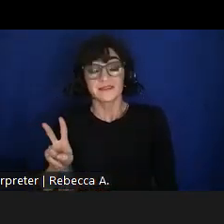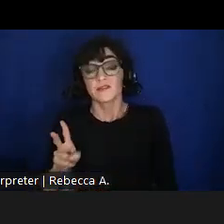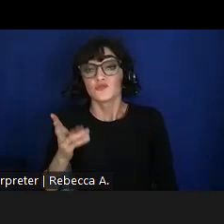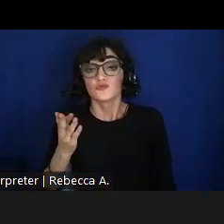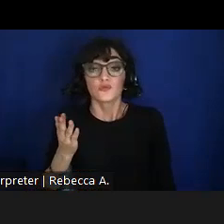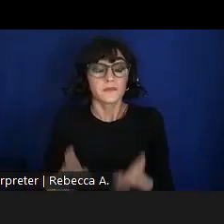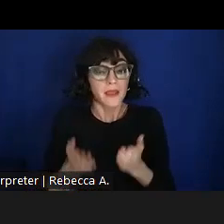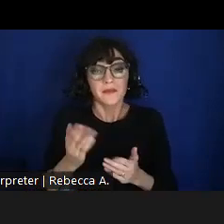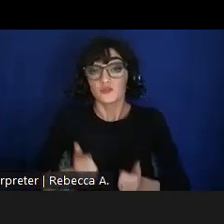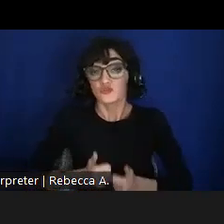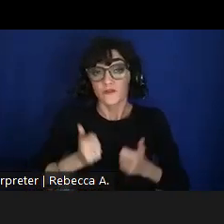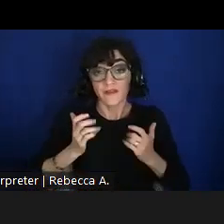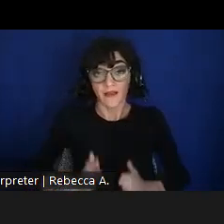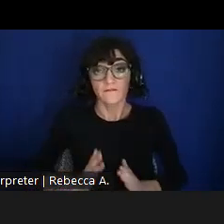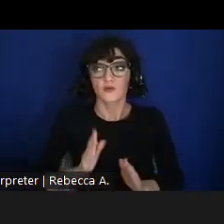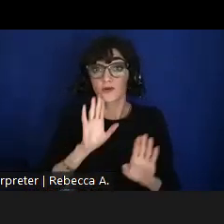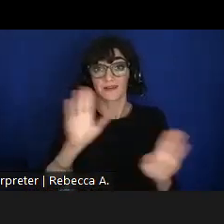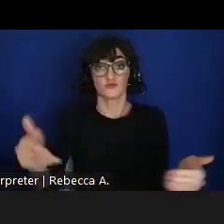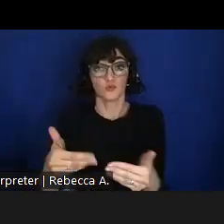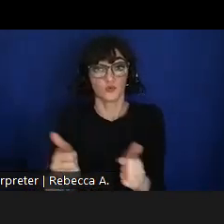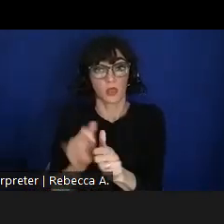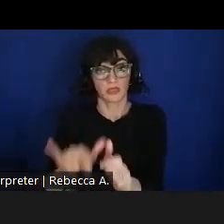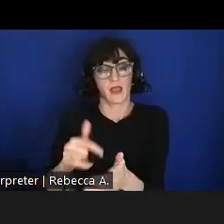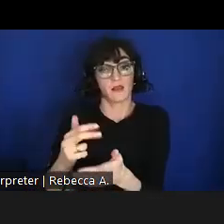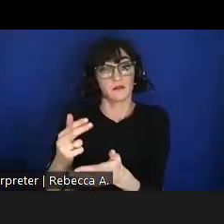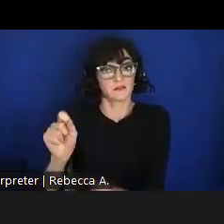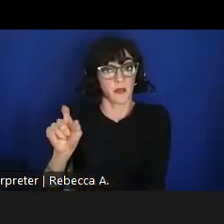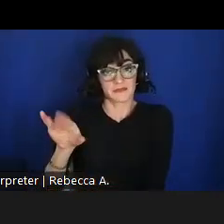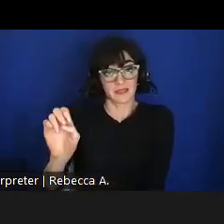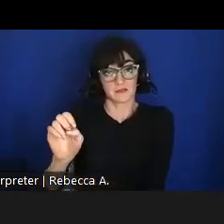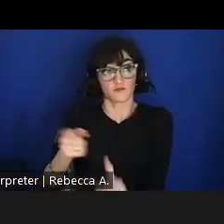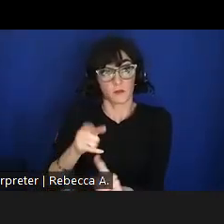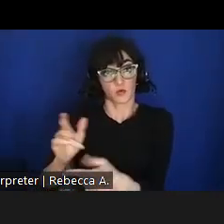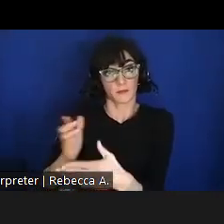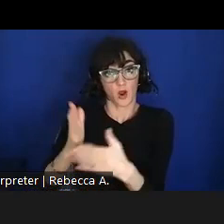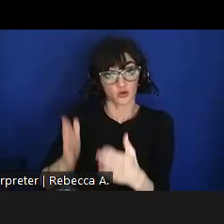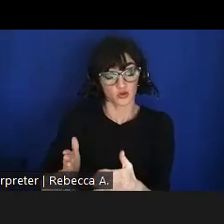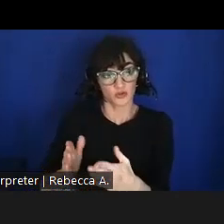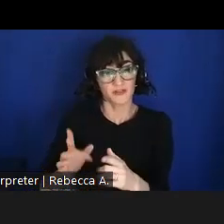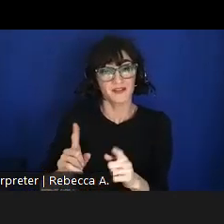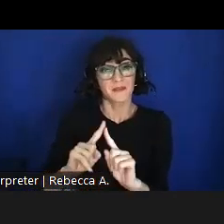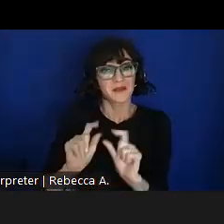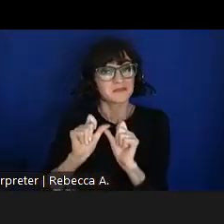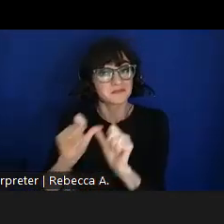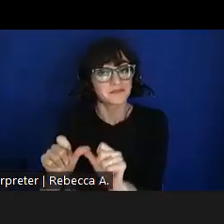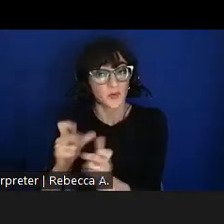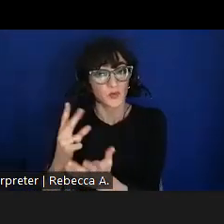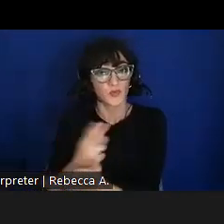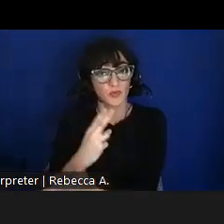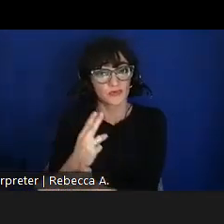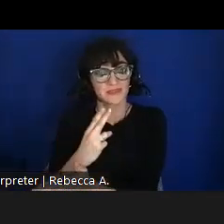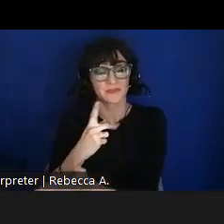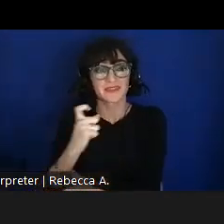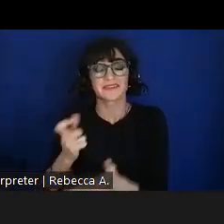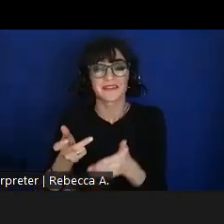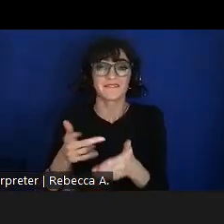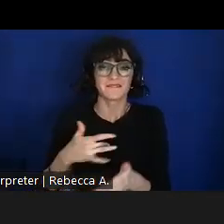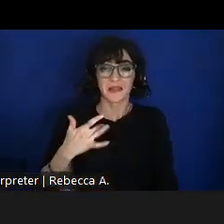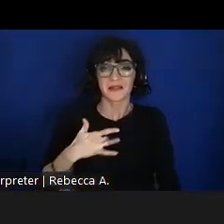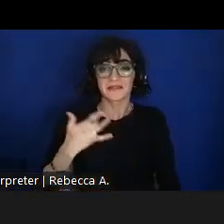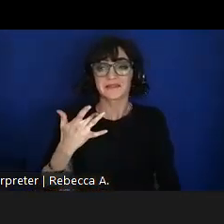to a substance by their partner but continue to use because it allows them to cope and